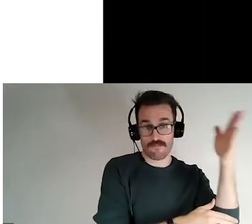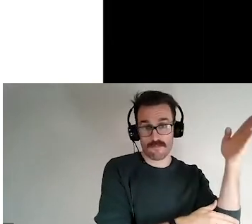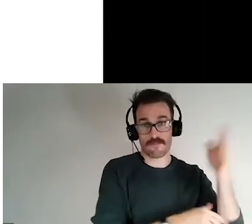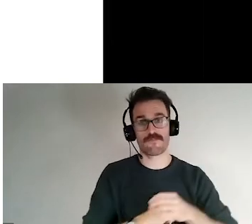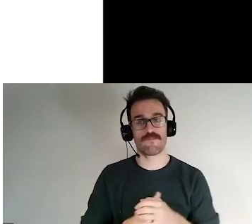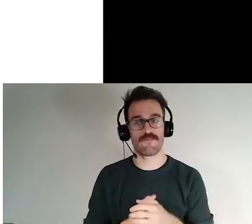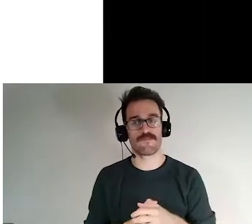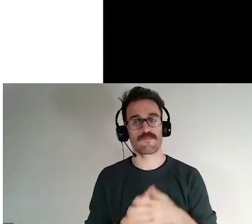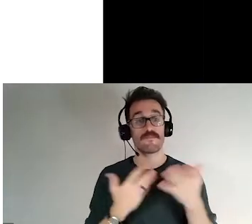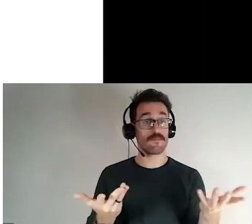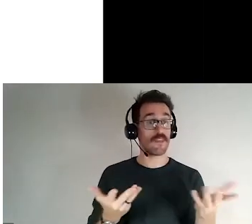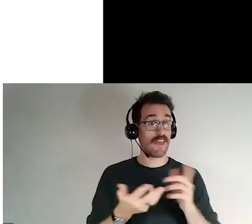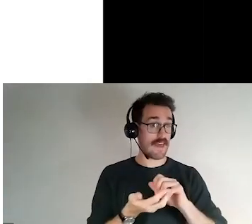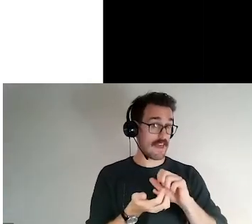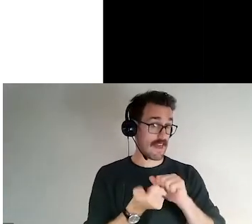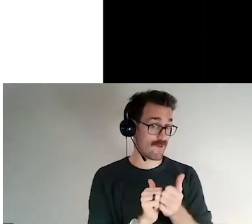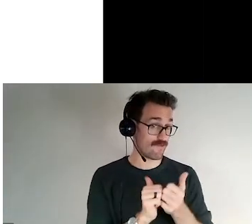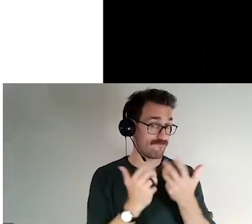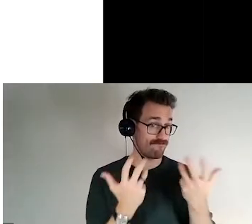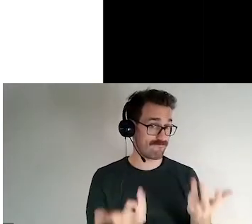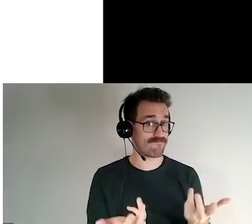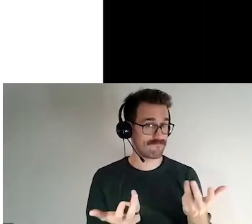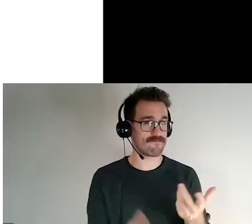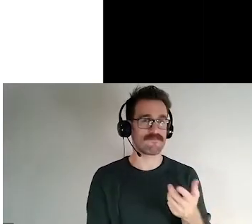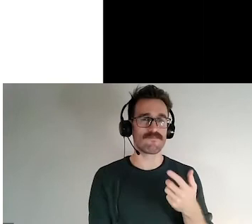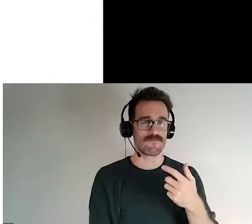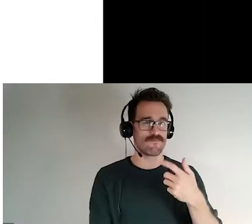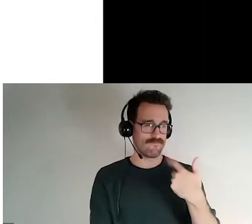How do we do this? Well, I talked about the employer's network on episodic disabilities